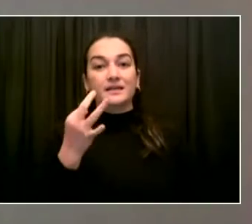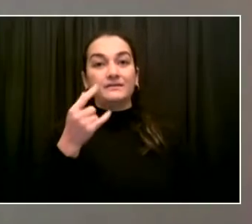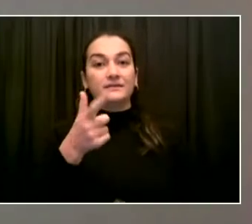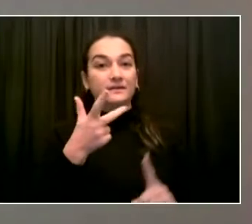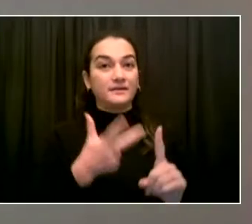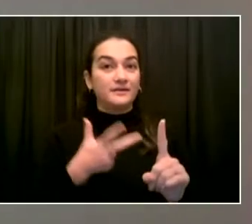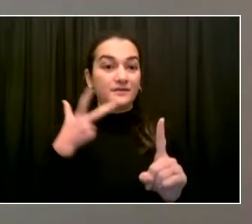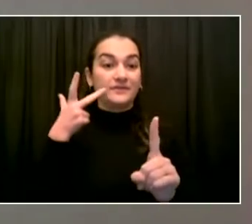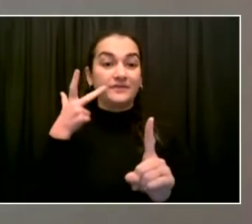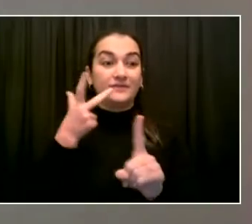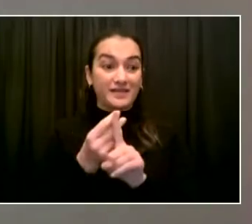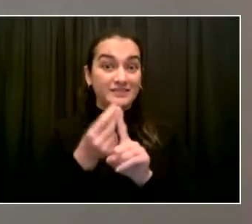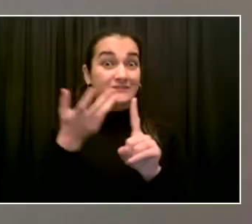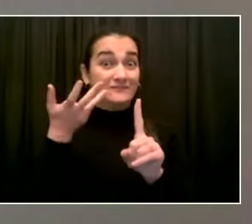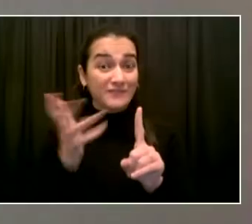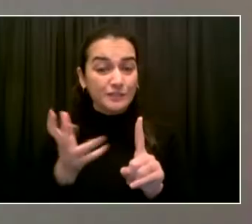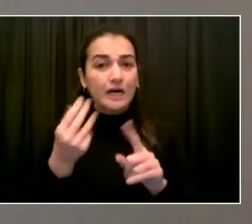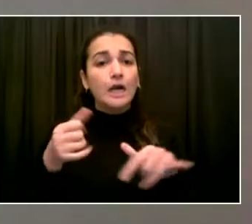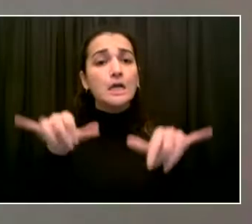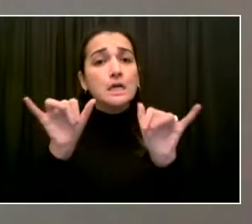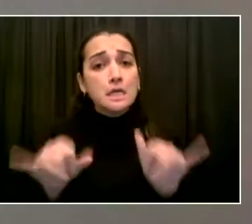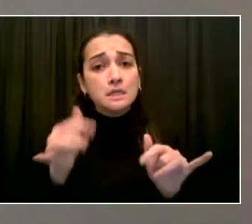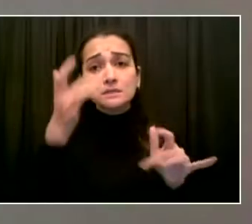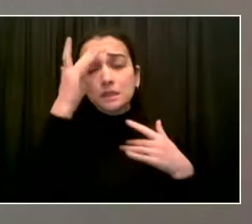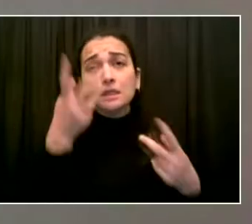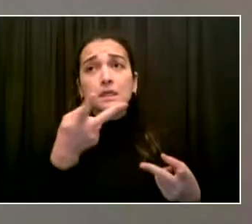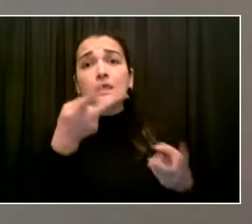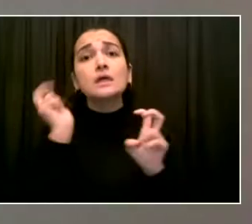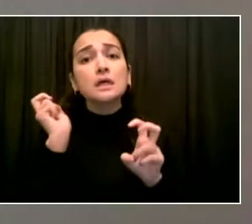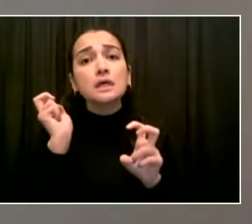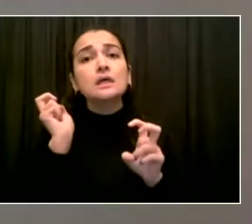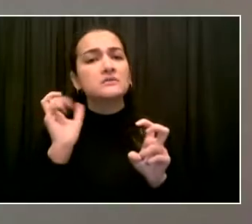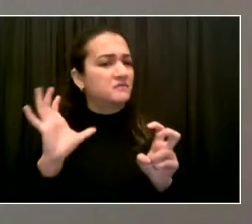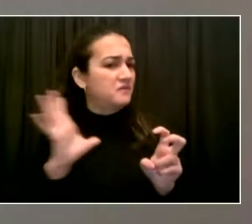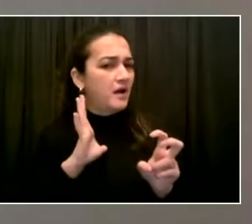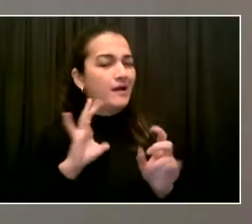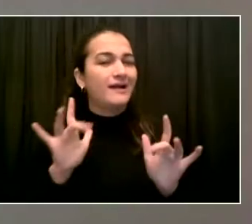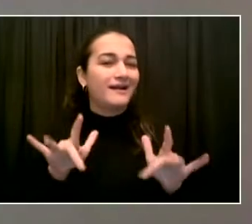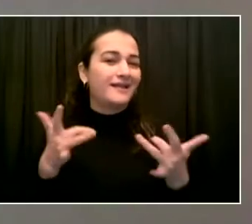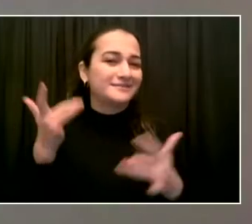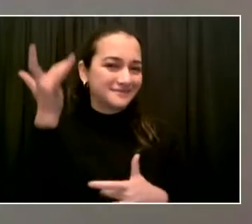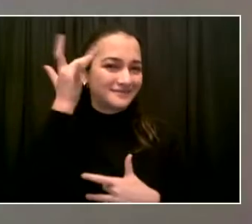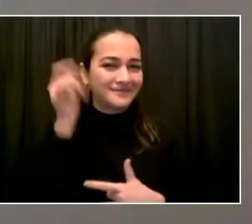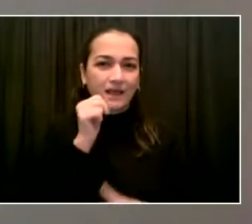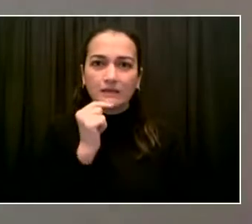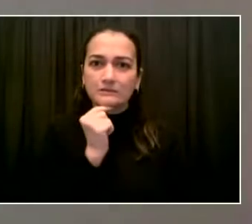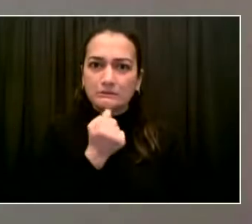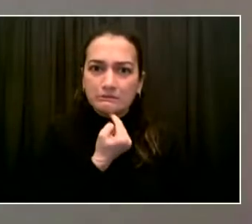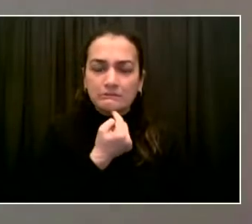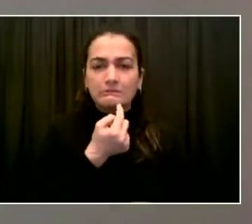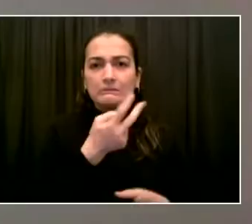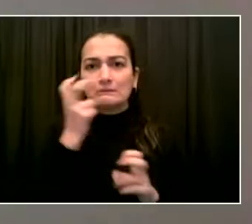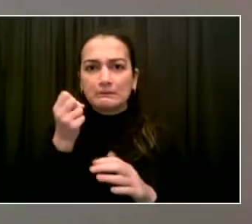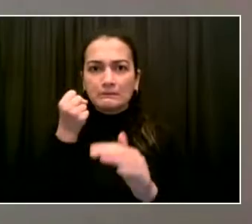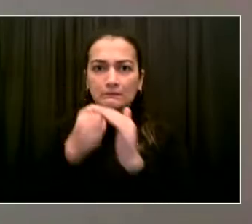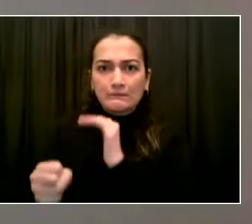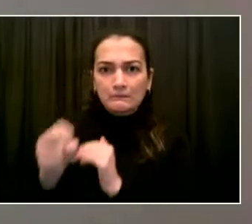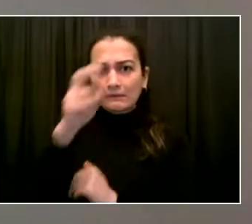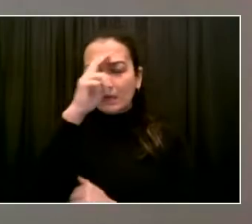STILL SOME CASES AMONG PEOPLE WHO ARE VCACINATED THERE THEY ARE OVERWHELMINGLY MILD. PEOPLE HAVING SOME SYMPTOMS SOMETIMES